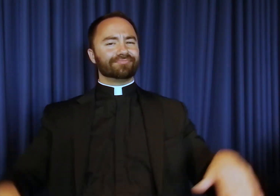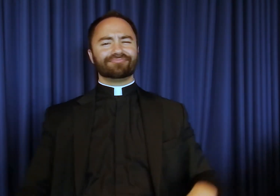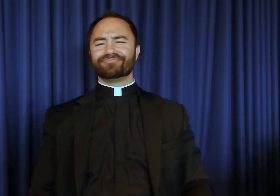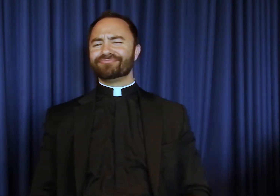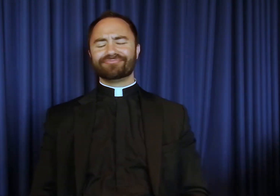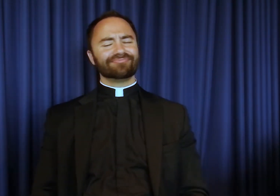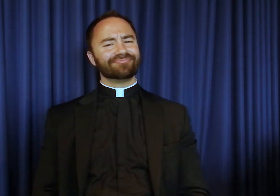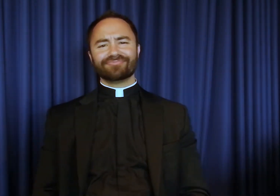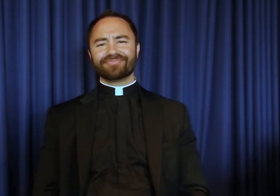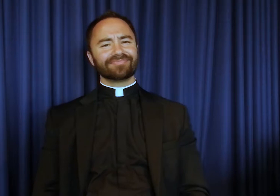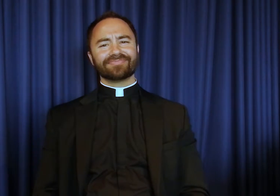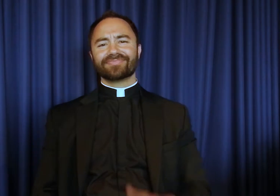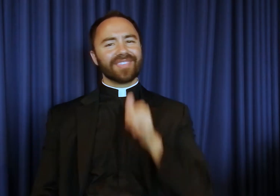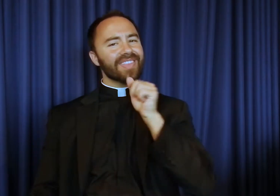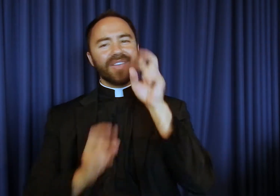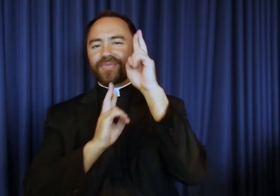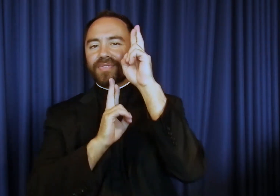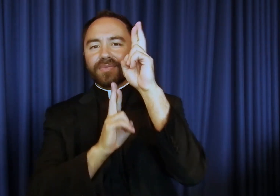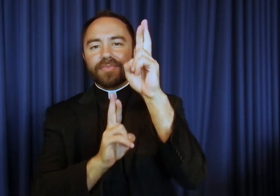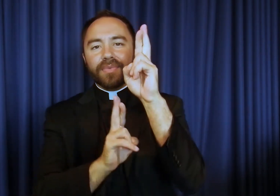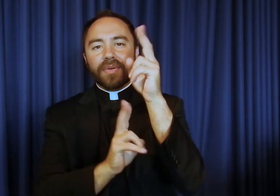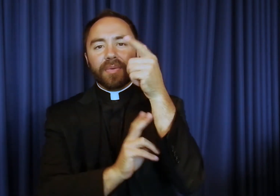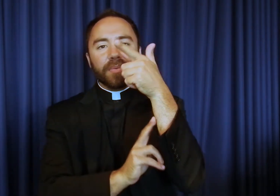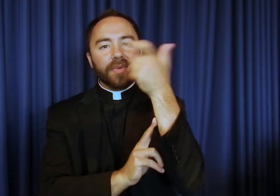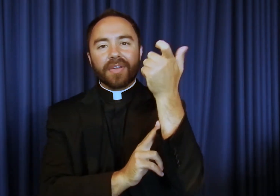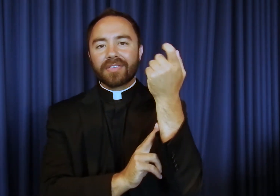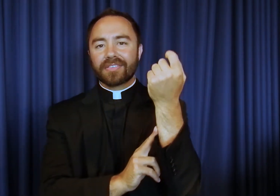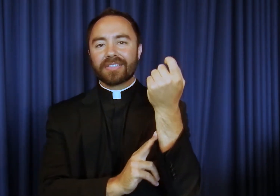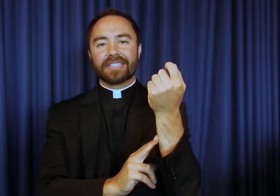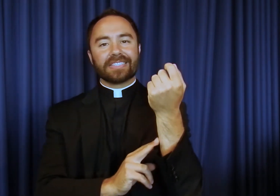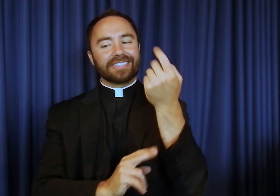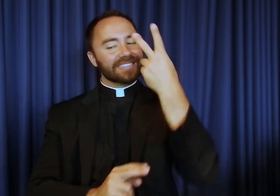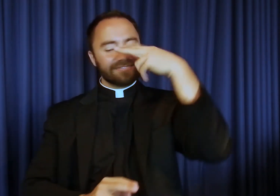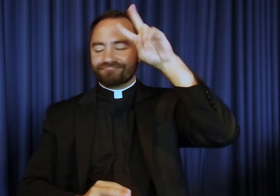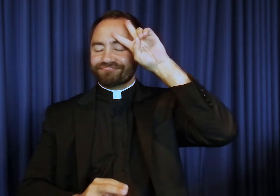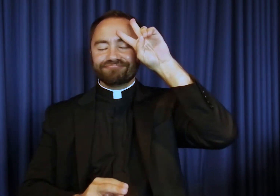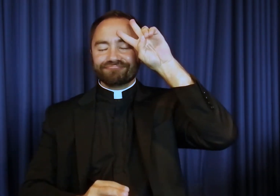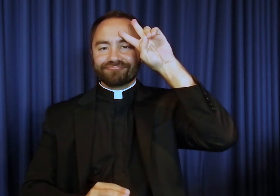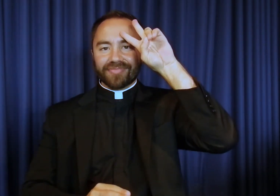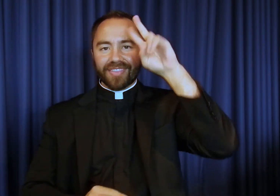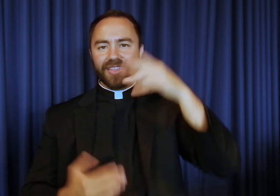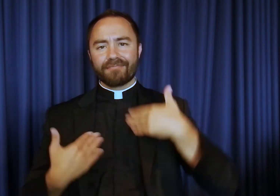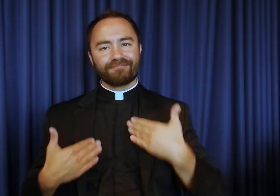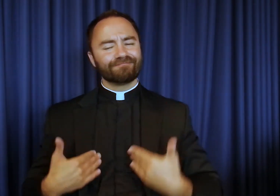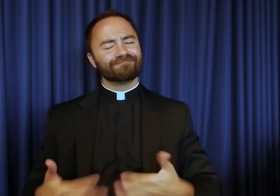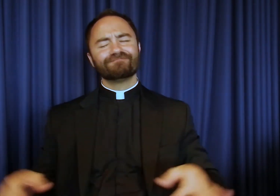throw the ashes over the side and really that's just not respectful because it